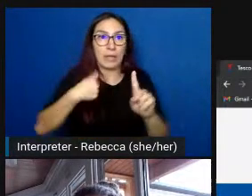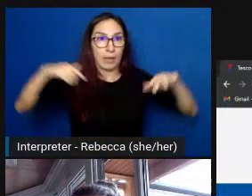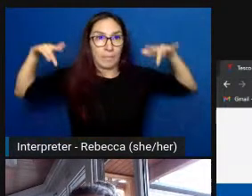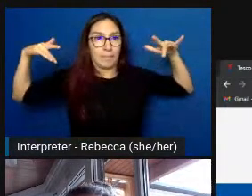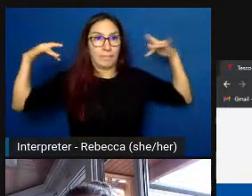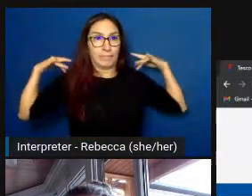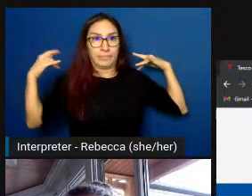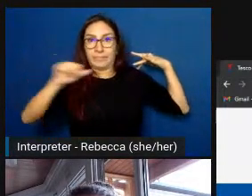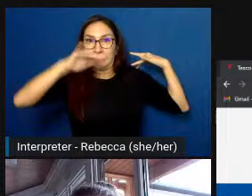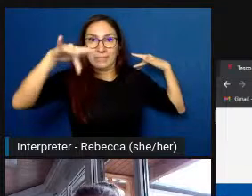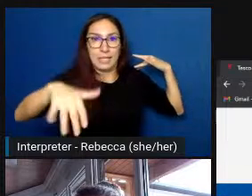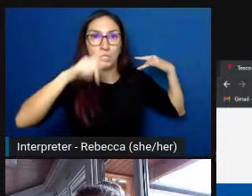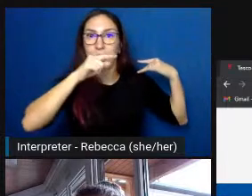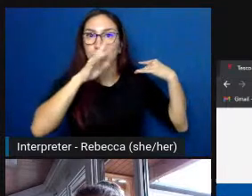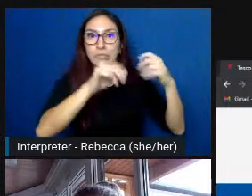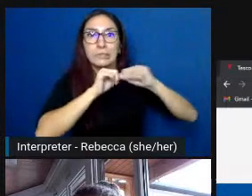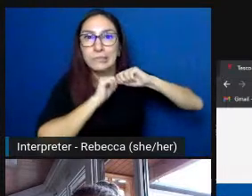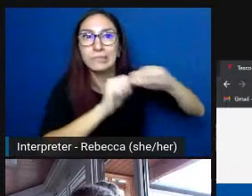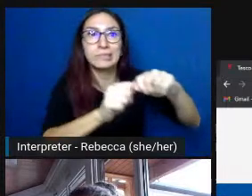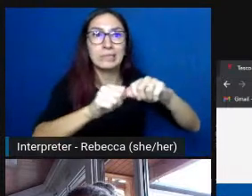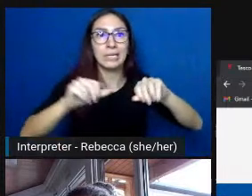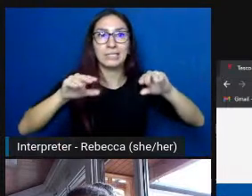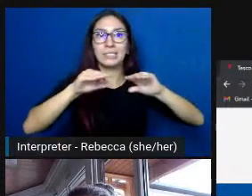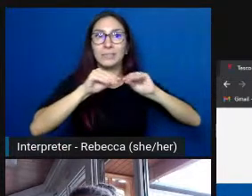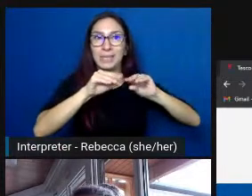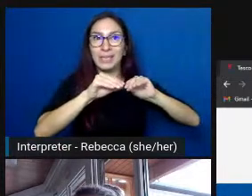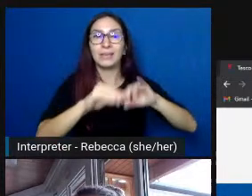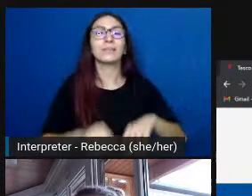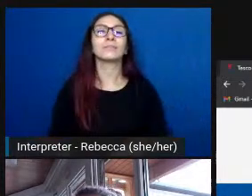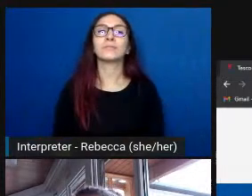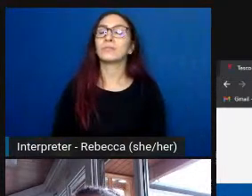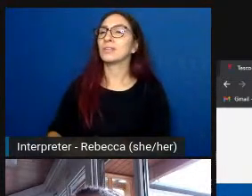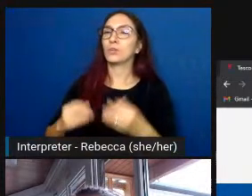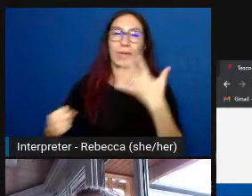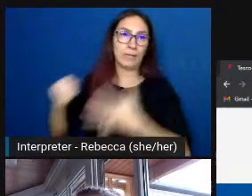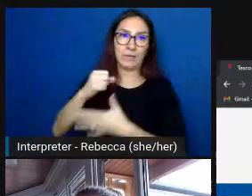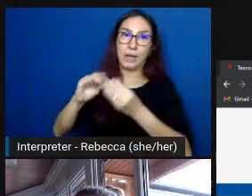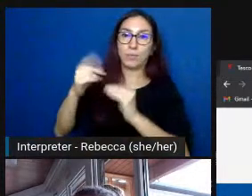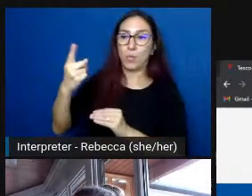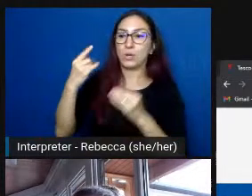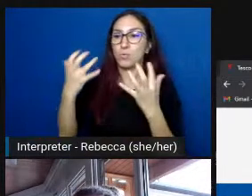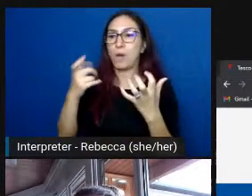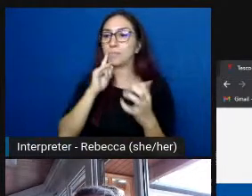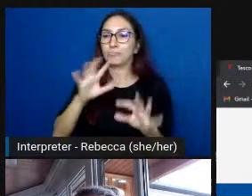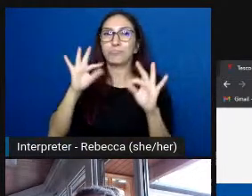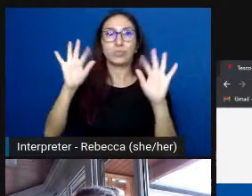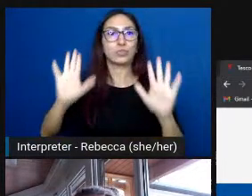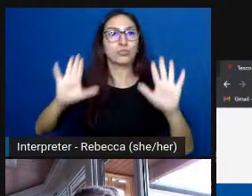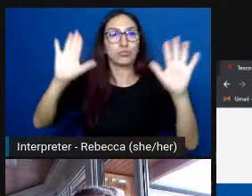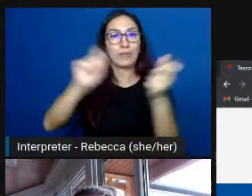Picca Neri: Show this to any client you ask for a sidle, please. Lazar Bulatovic: It speaks randomly.